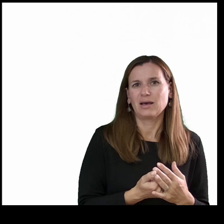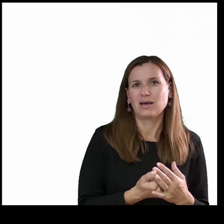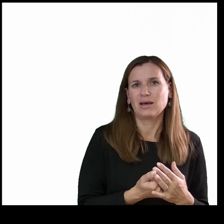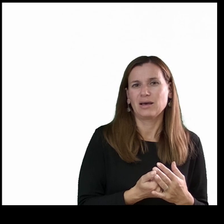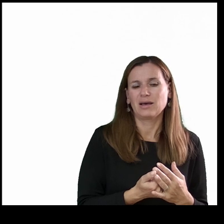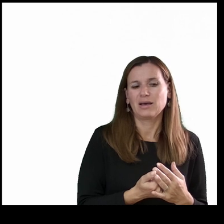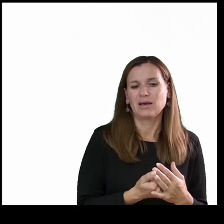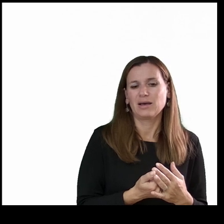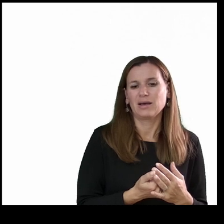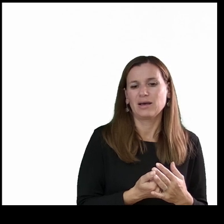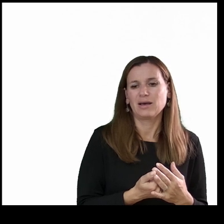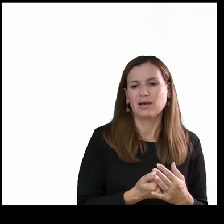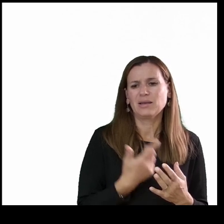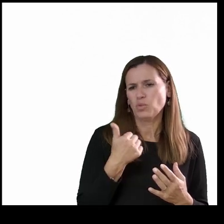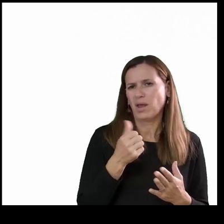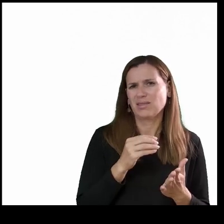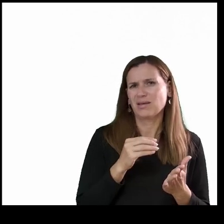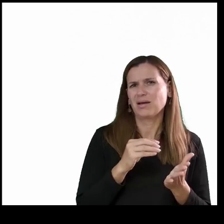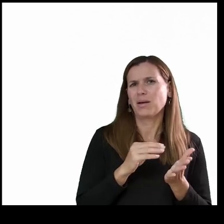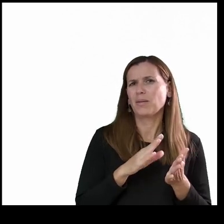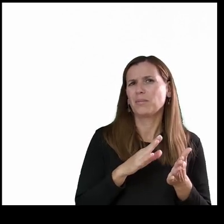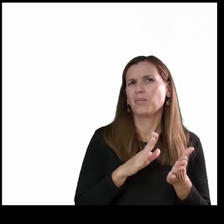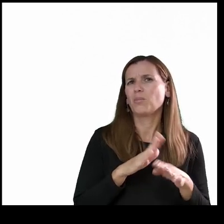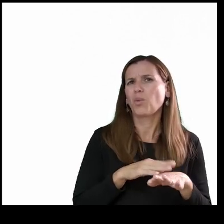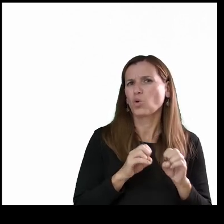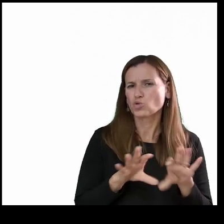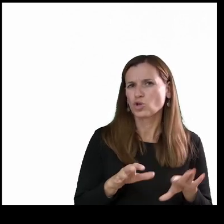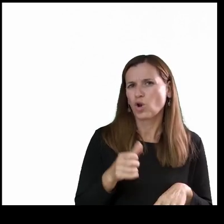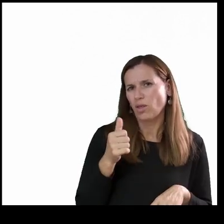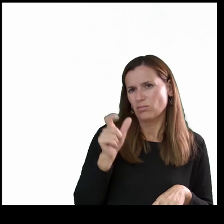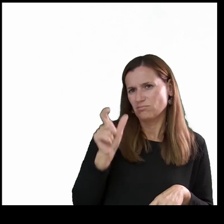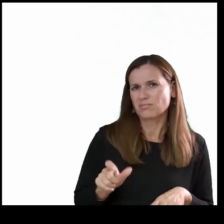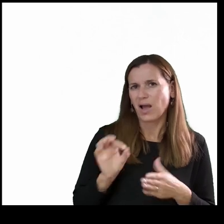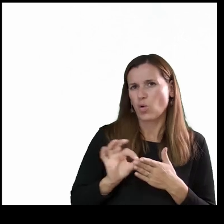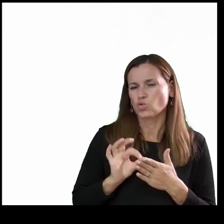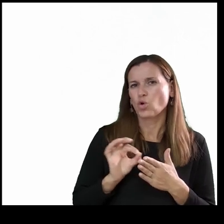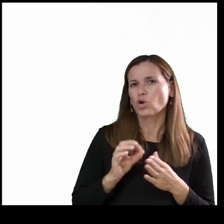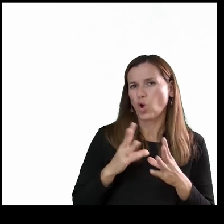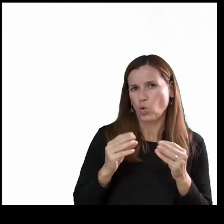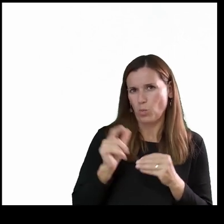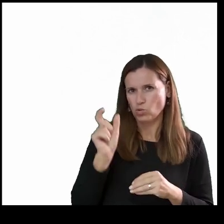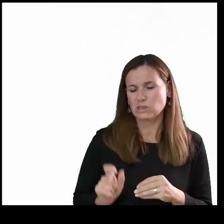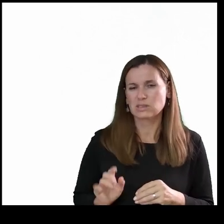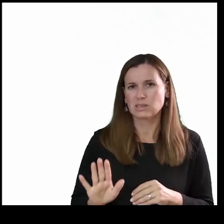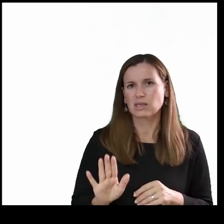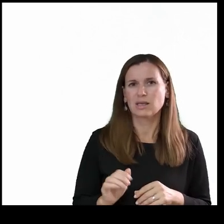of the author was Michael Malicar, he was Romanian. And the idea was that there are no limits to